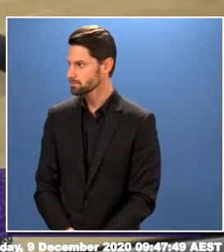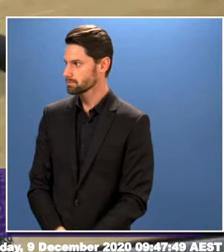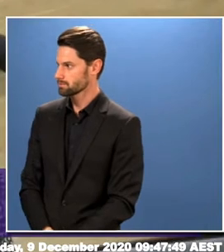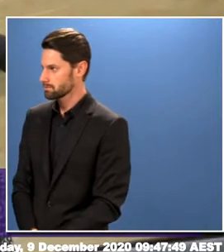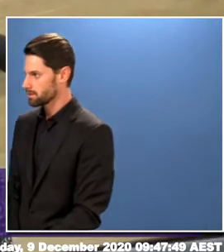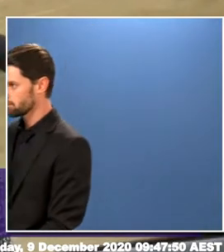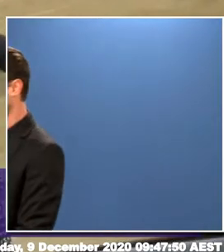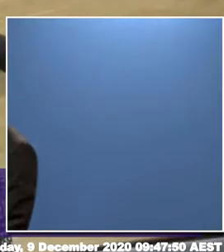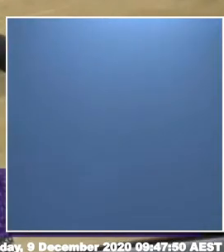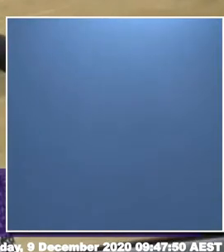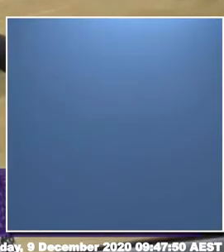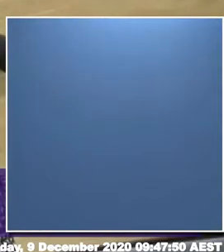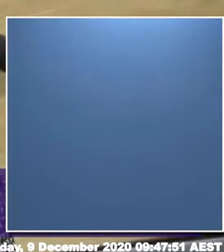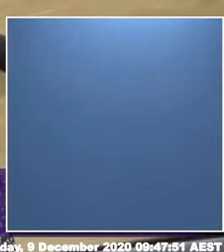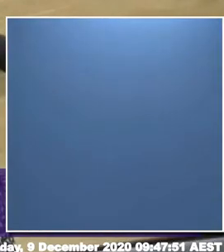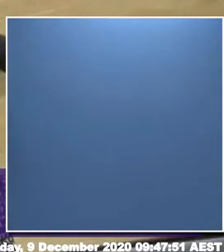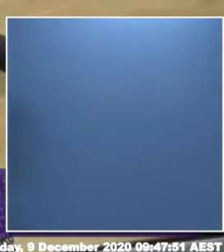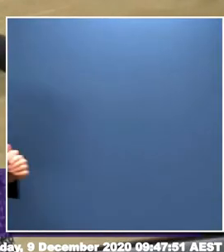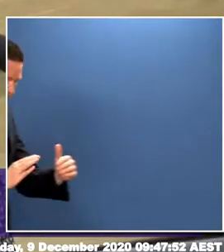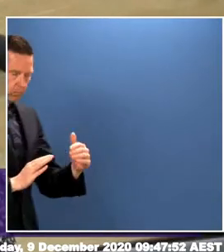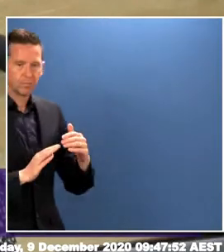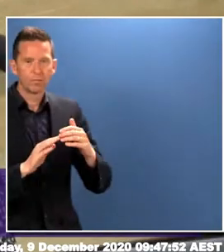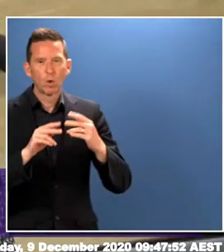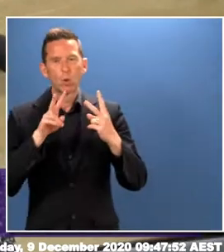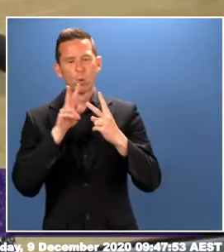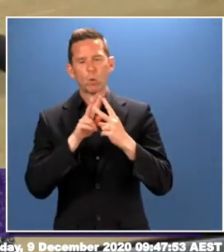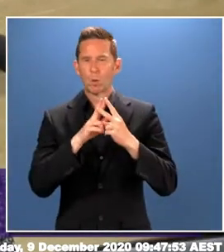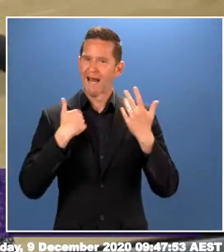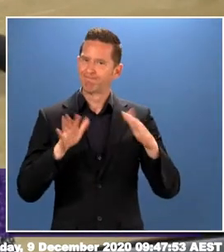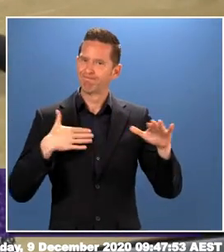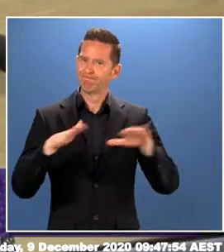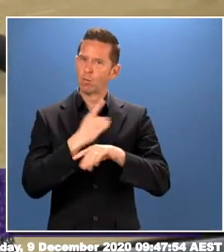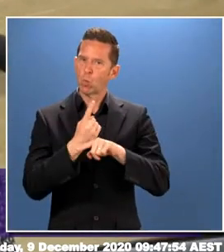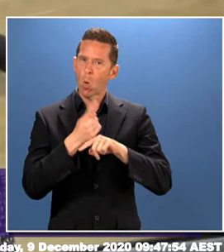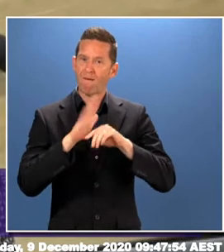touched upon, were enablers and barriers, weren't they? Yes.